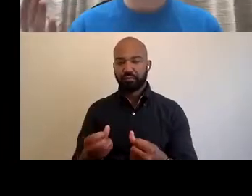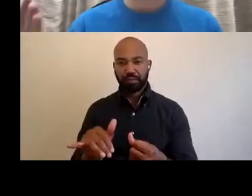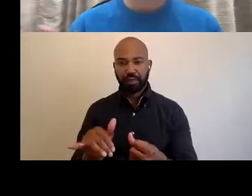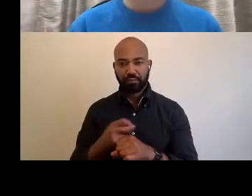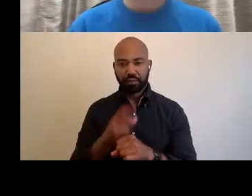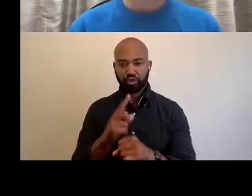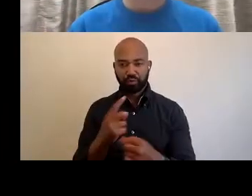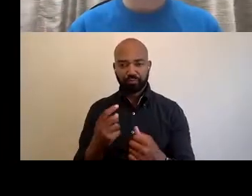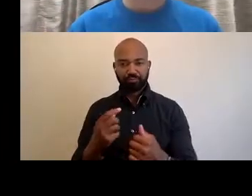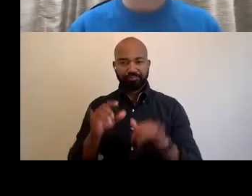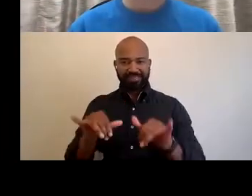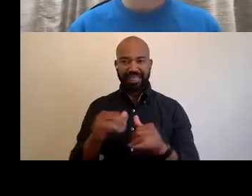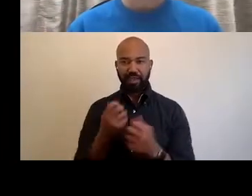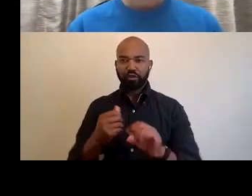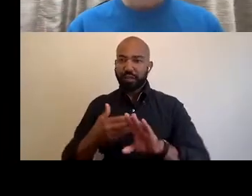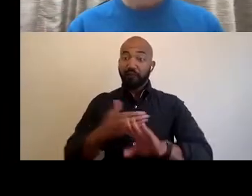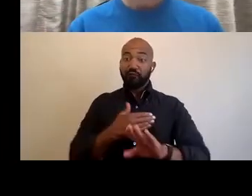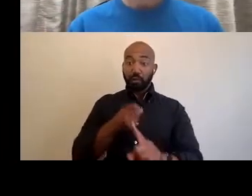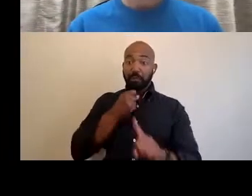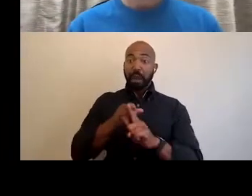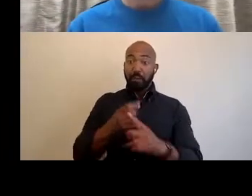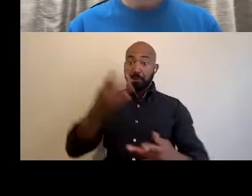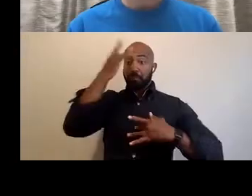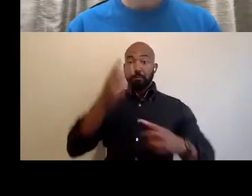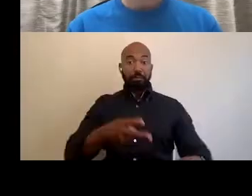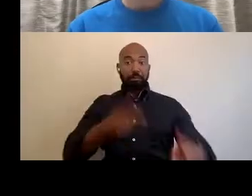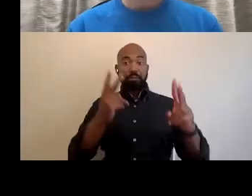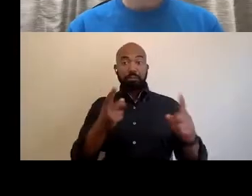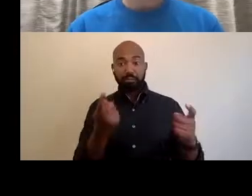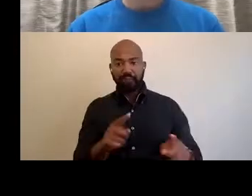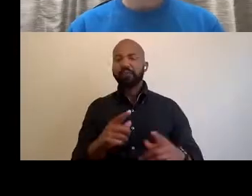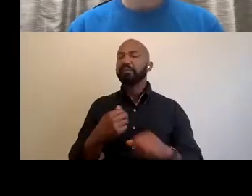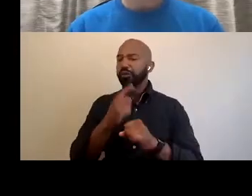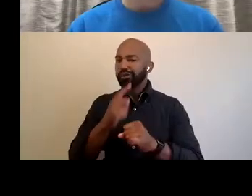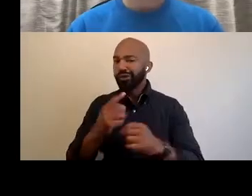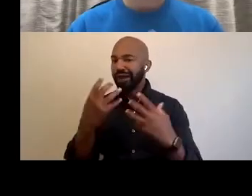it's included in this guideline. It also helps us address fertility issues,